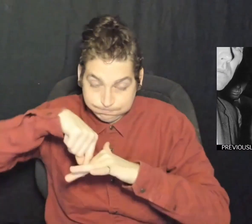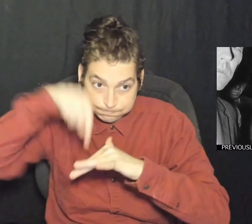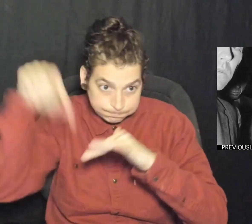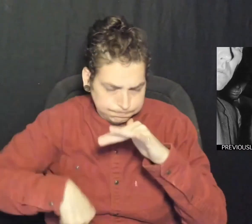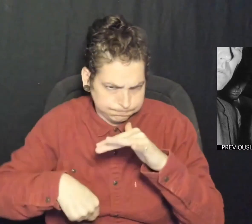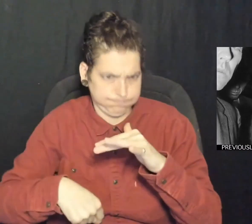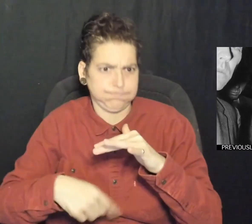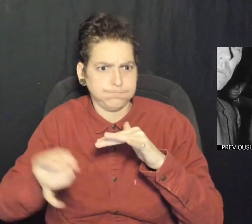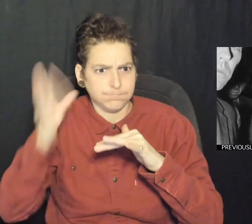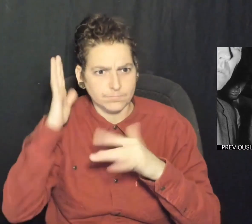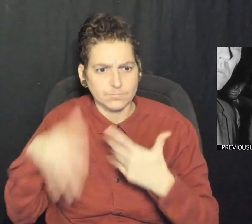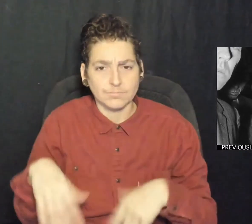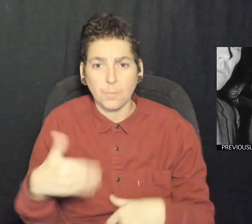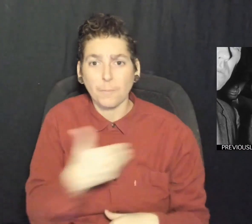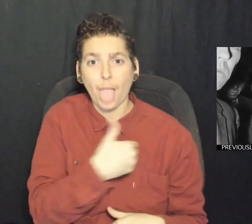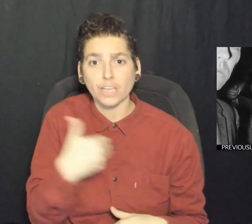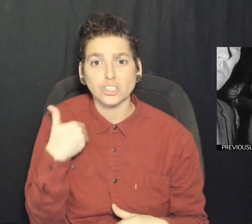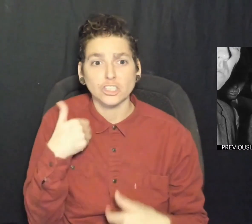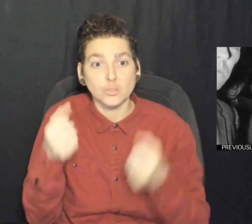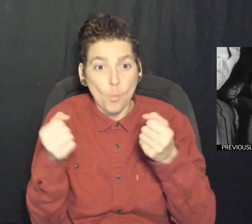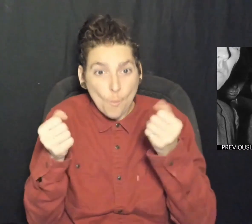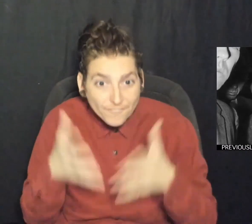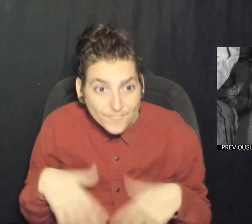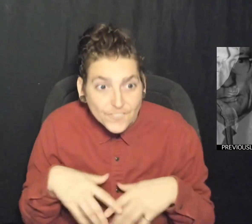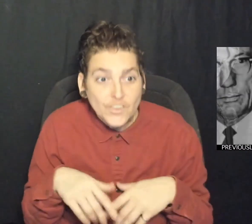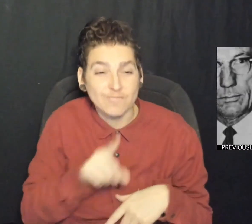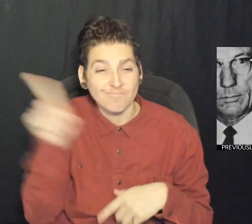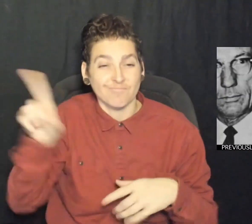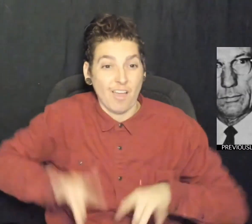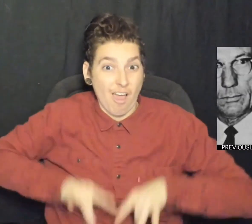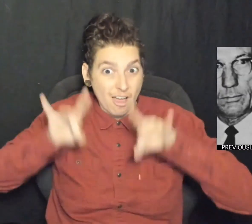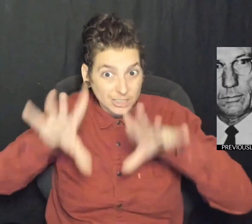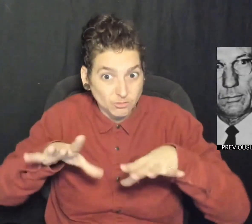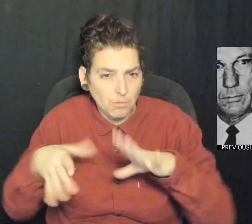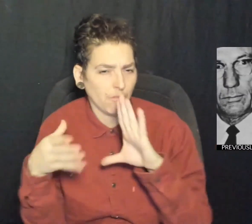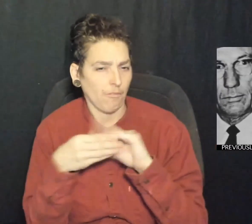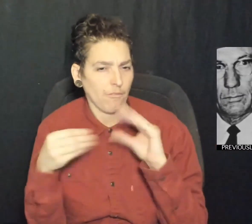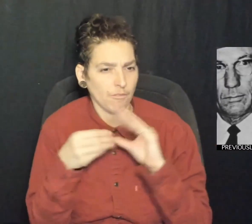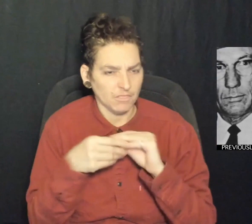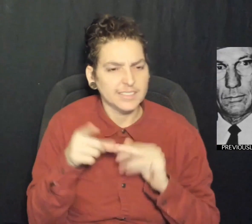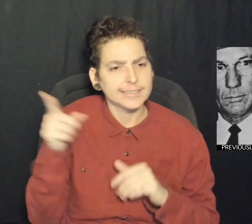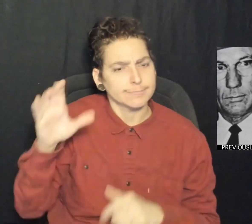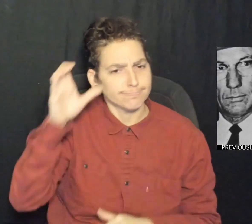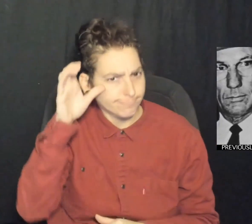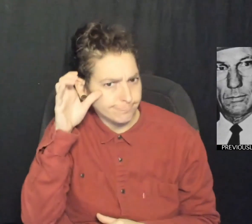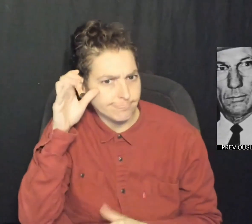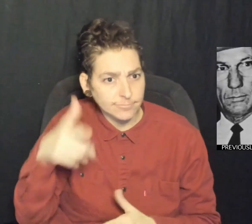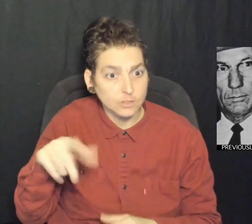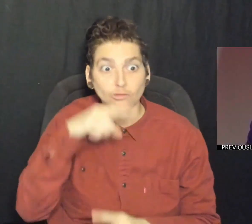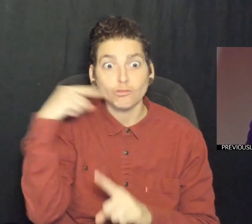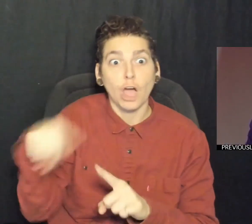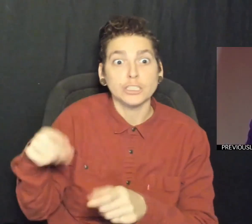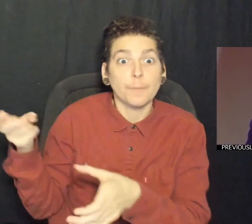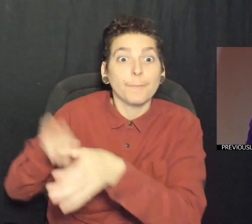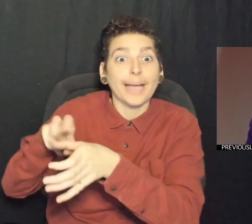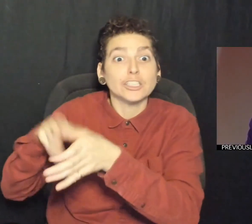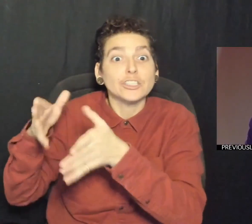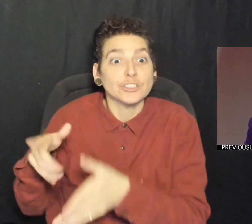the documents are filled with all sorts of intriguing details like a Polish driver in